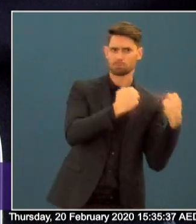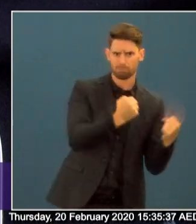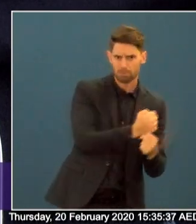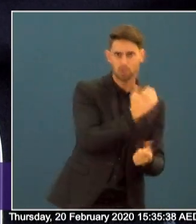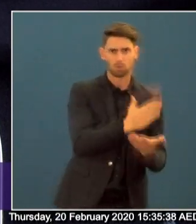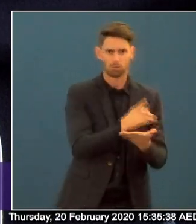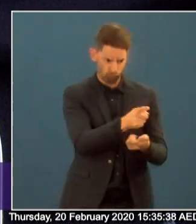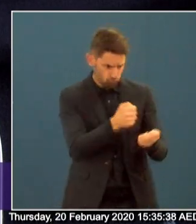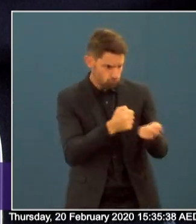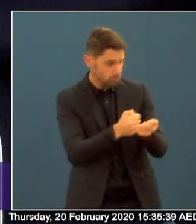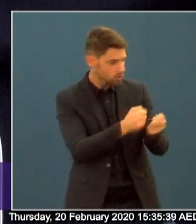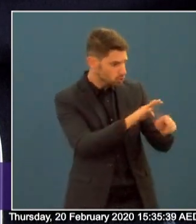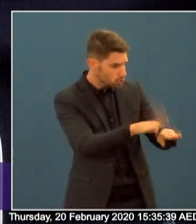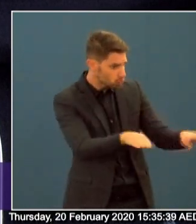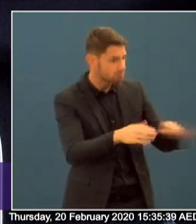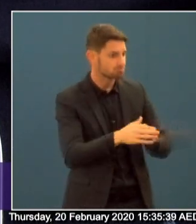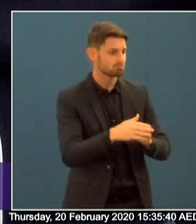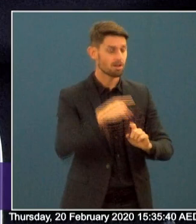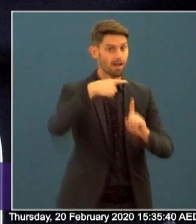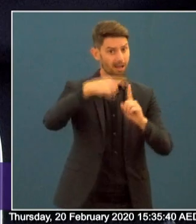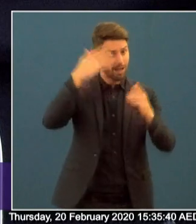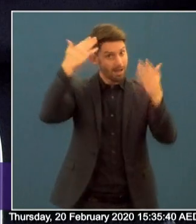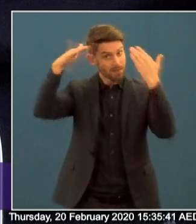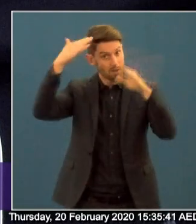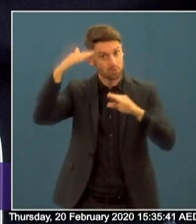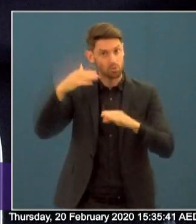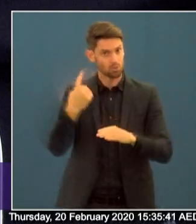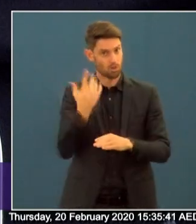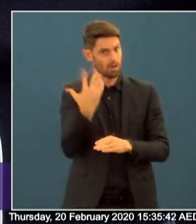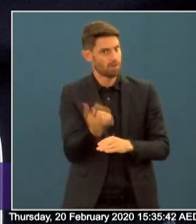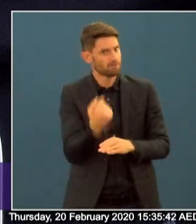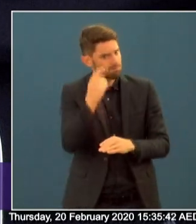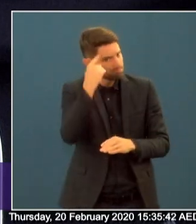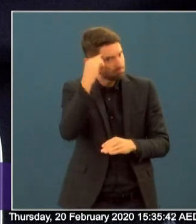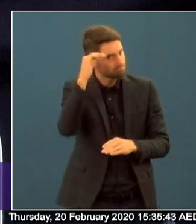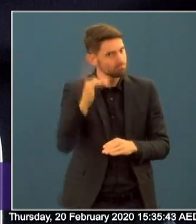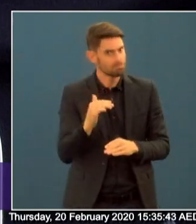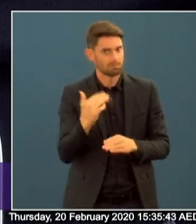young people and adults with intellectual disability and their families. Their families need to be healthy, as well.